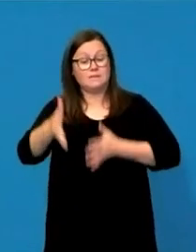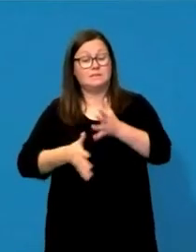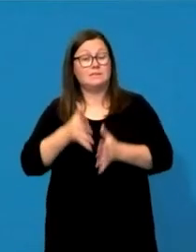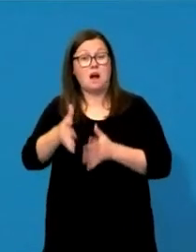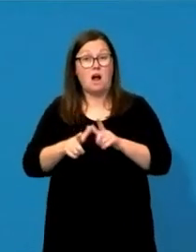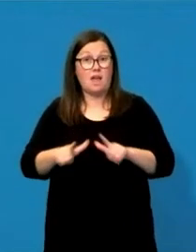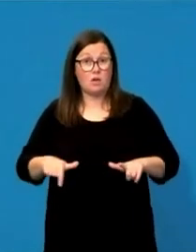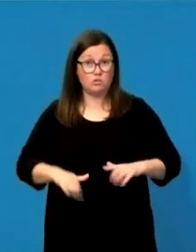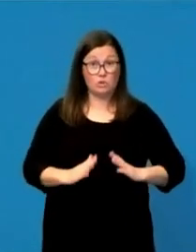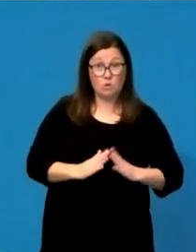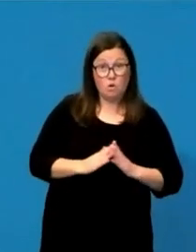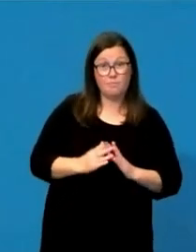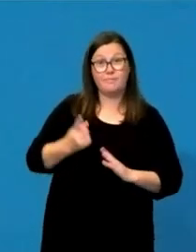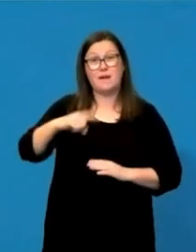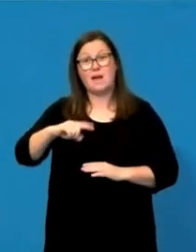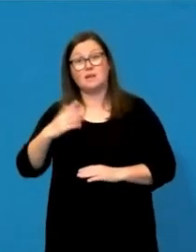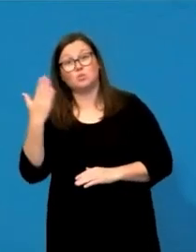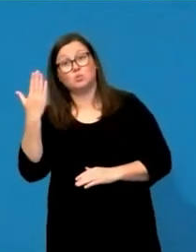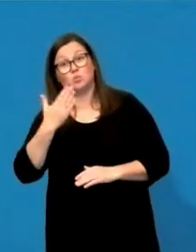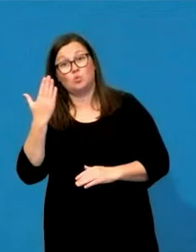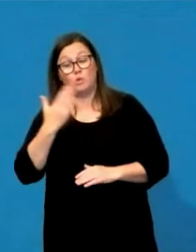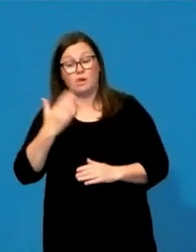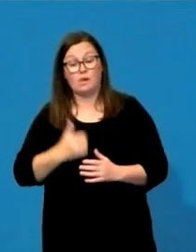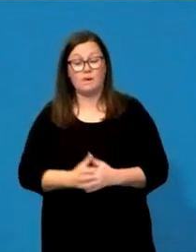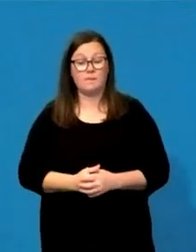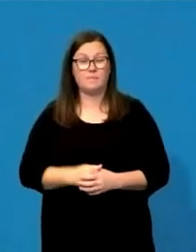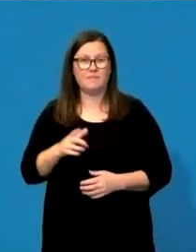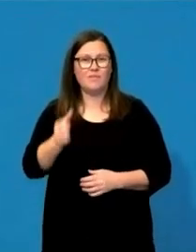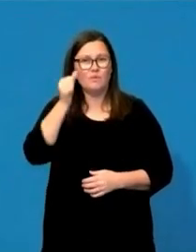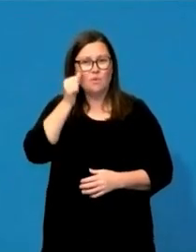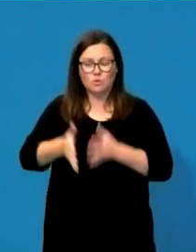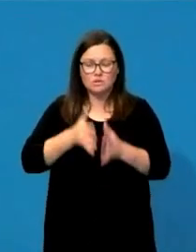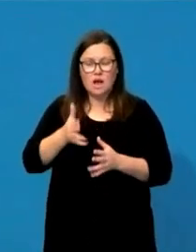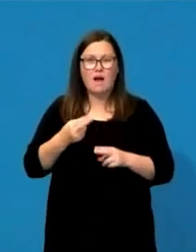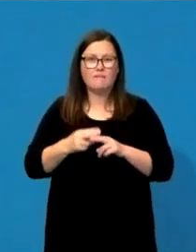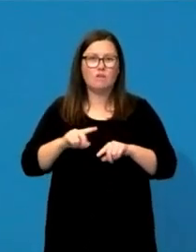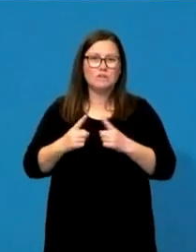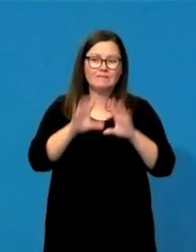So, you know, he does a lot for the bush animals, and he does a sign for turkey,